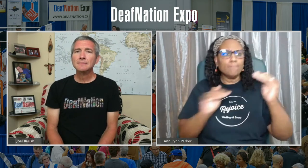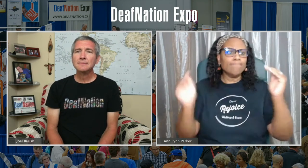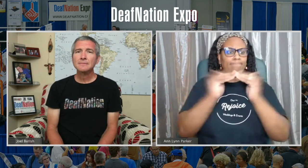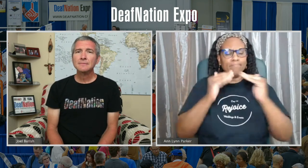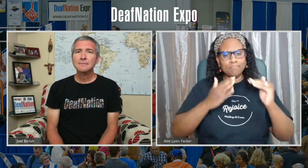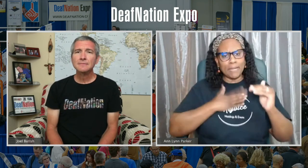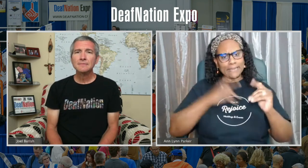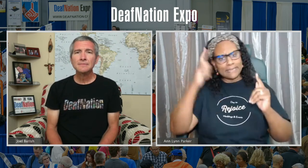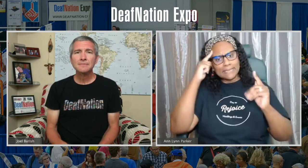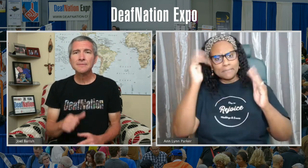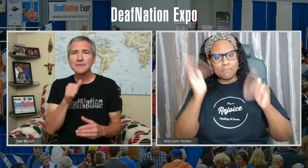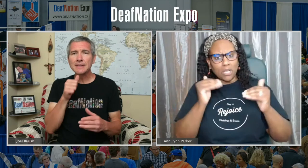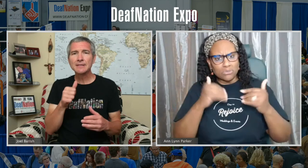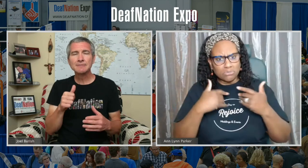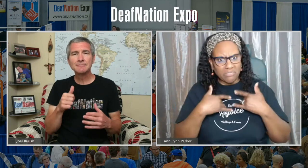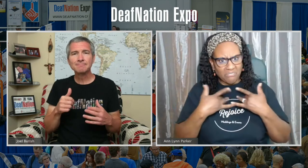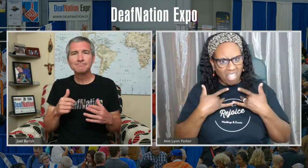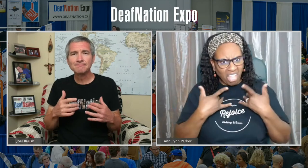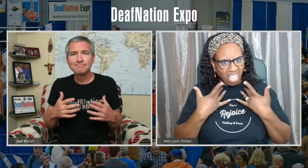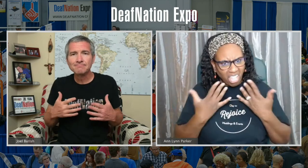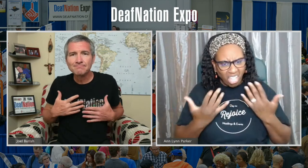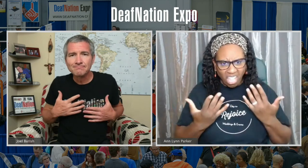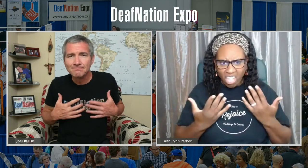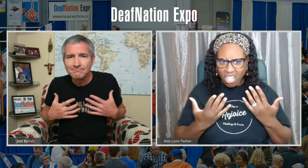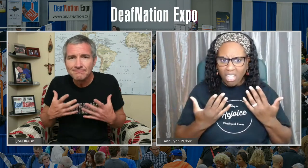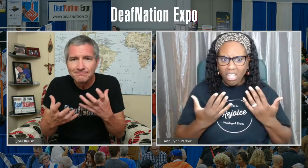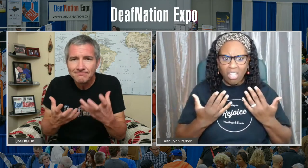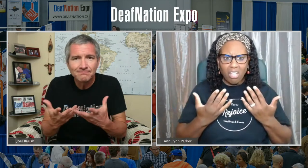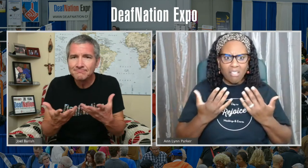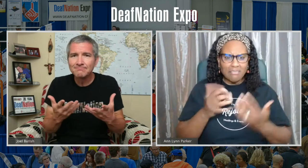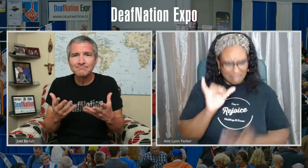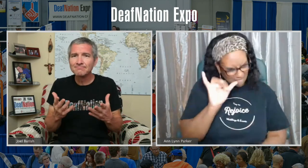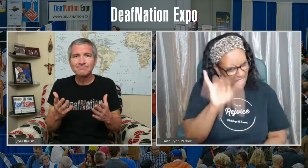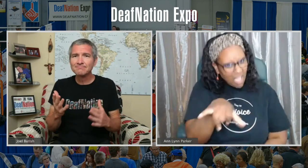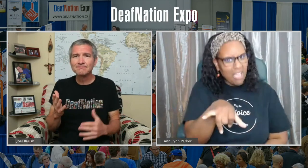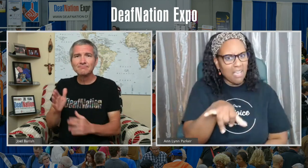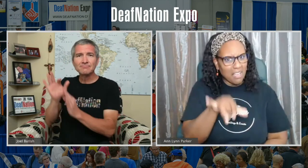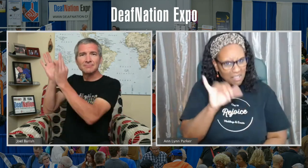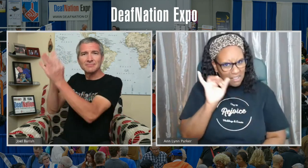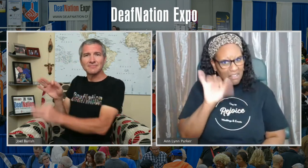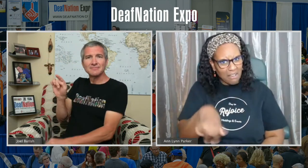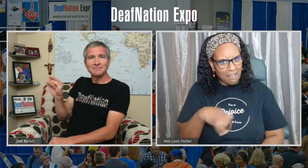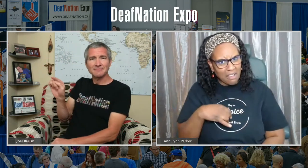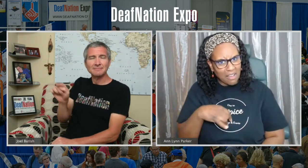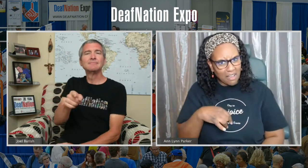and not to my expectations. It didn’t feel right.